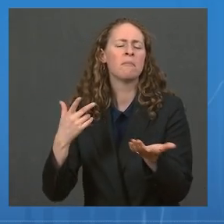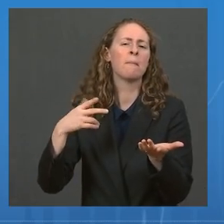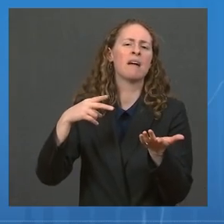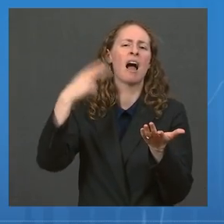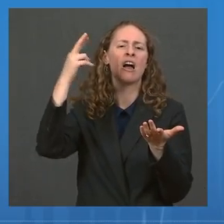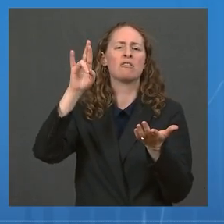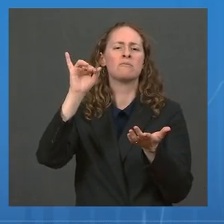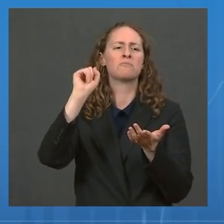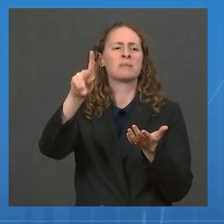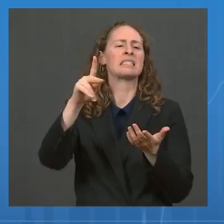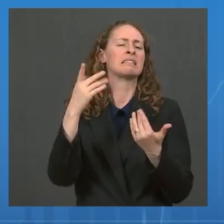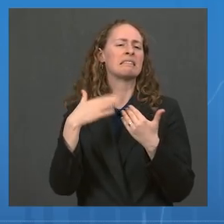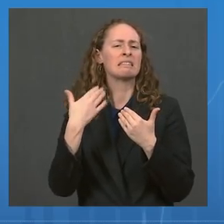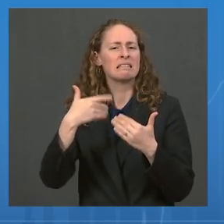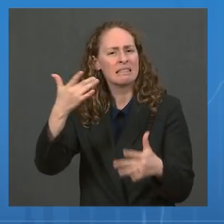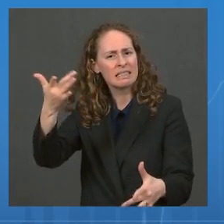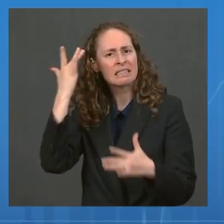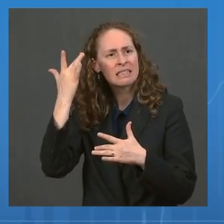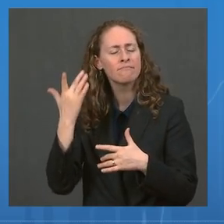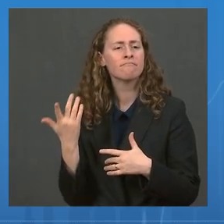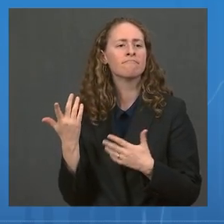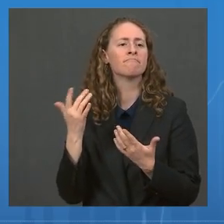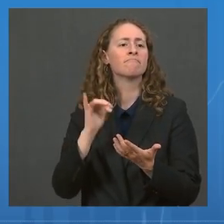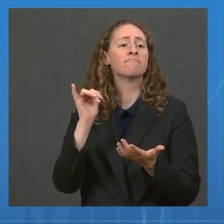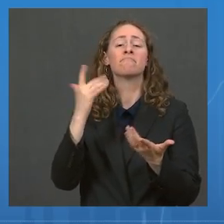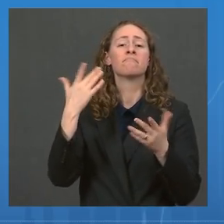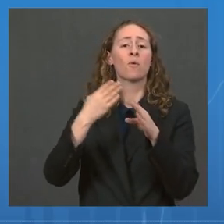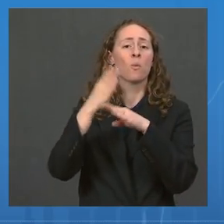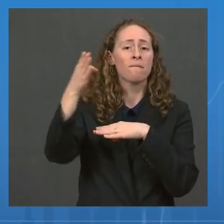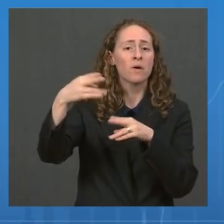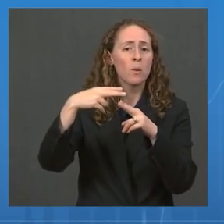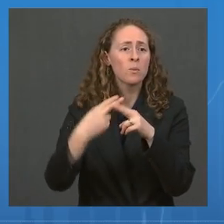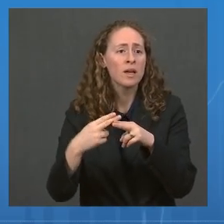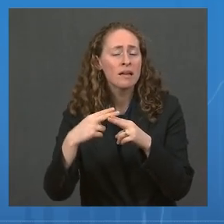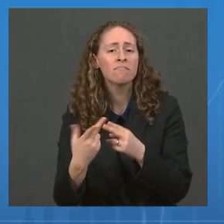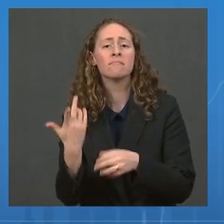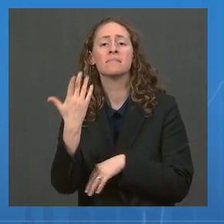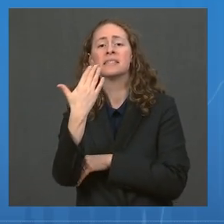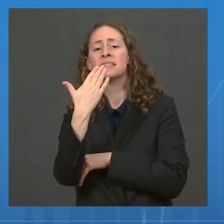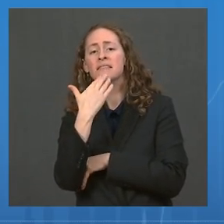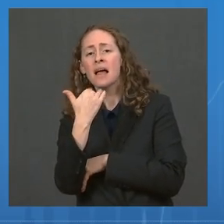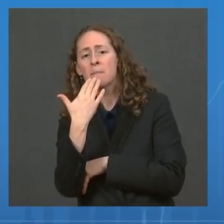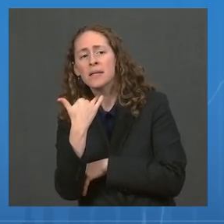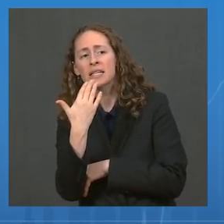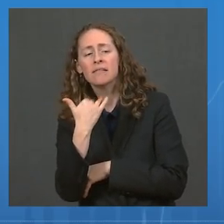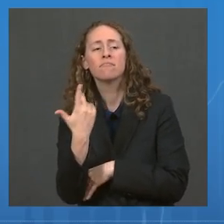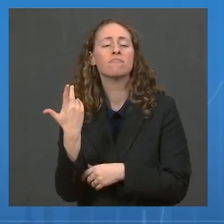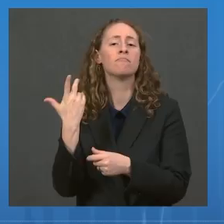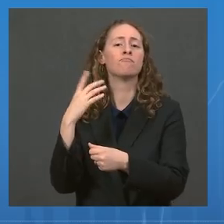and these conditions include obesity, diabetes, high blood pressure, chronic kidney disease, and others.